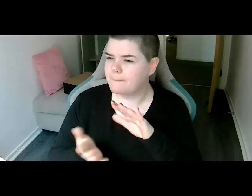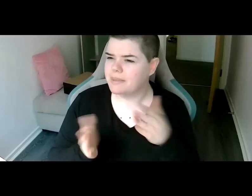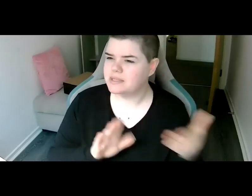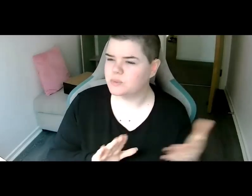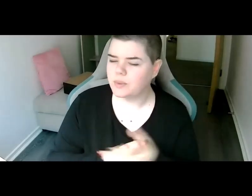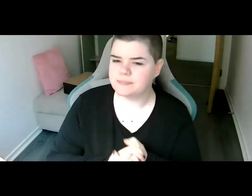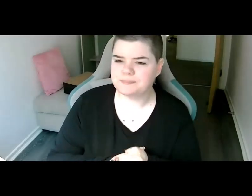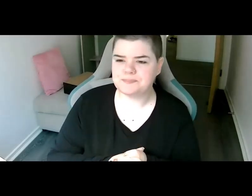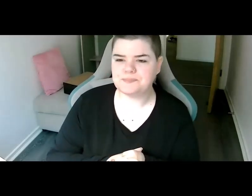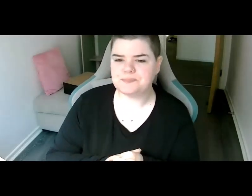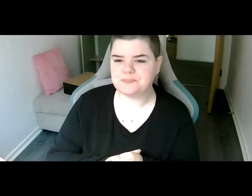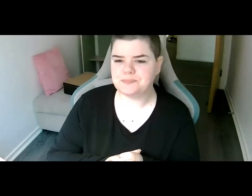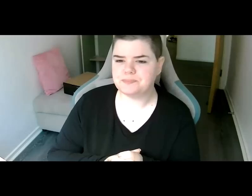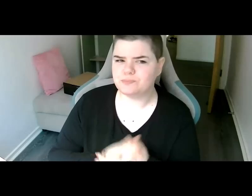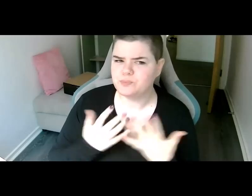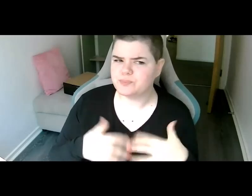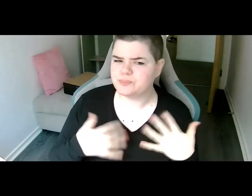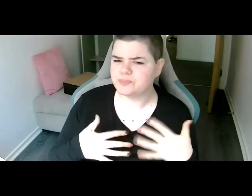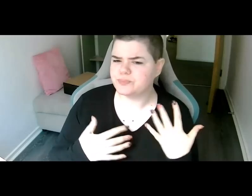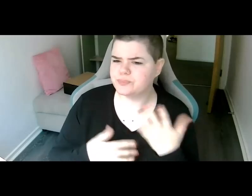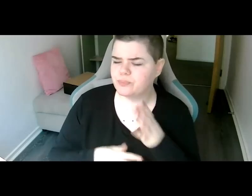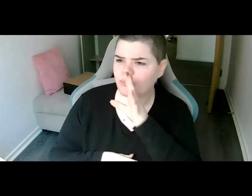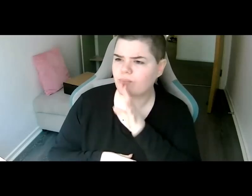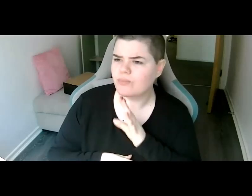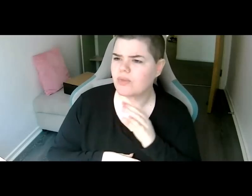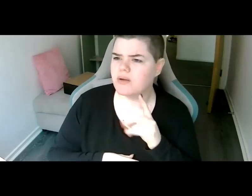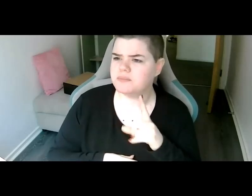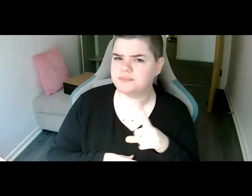After a while, her husband did end up passing away, and it's such a sad story,